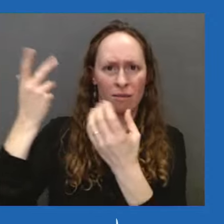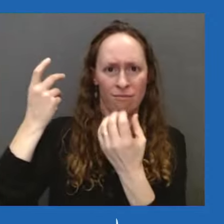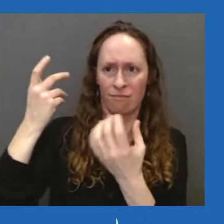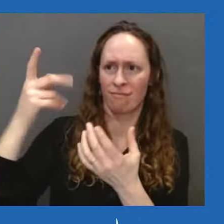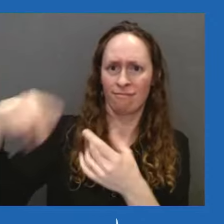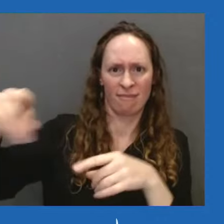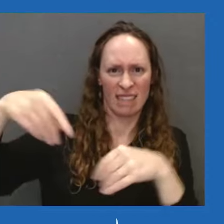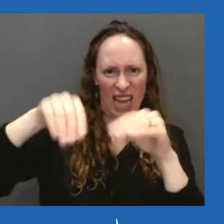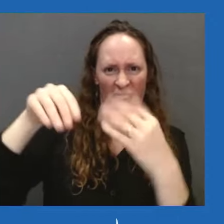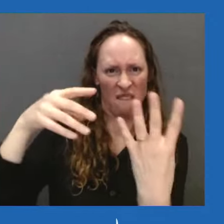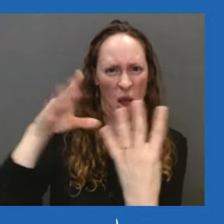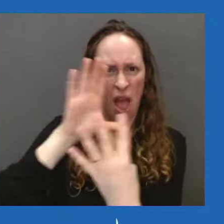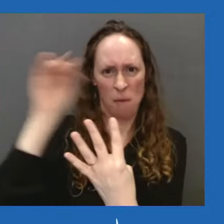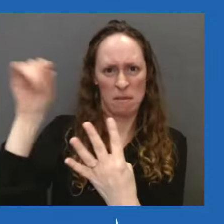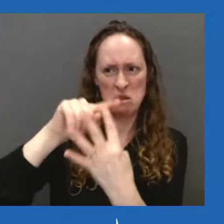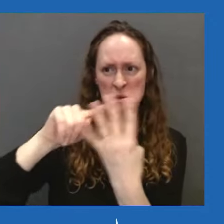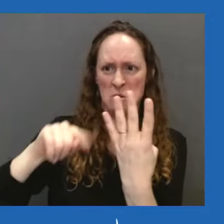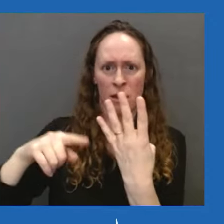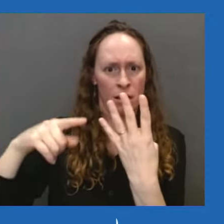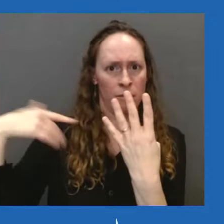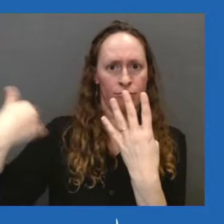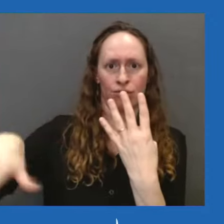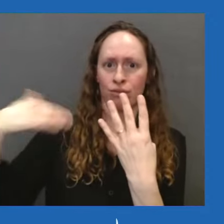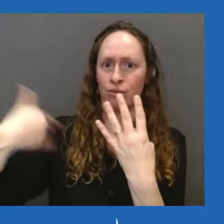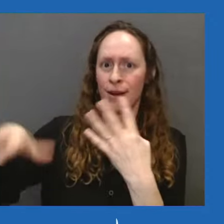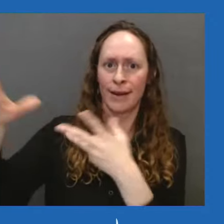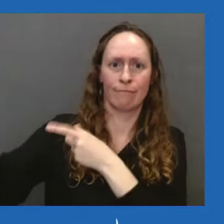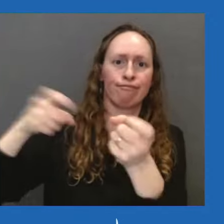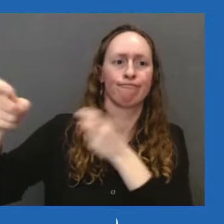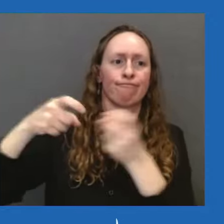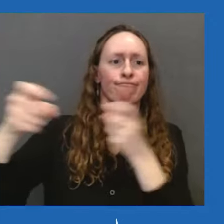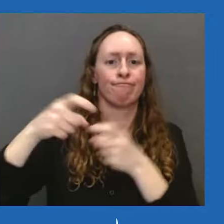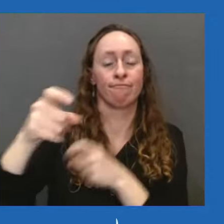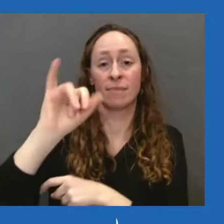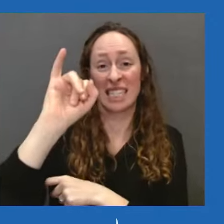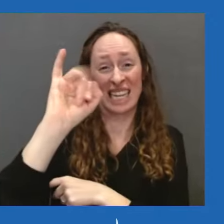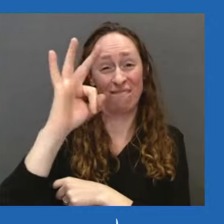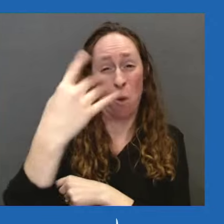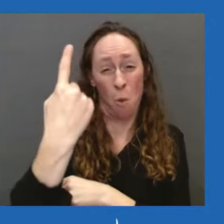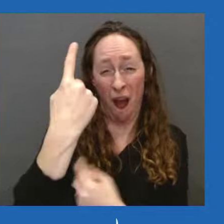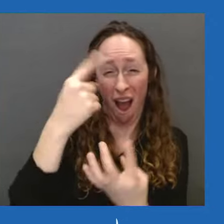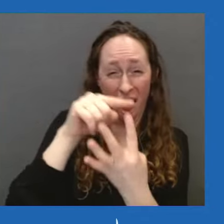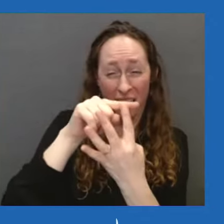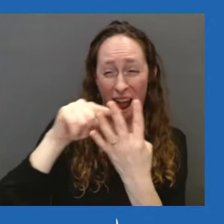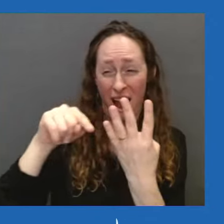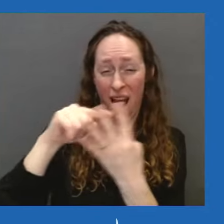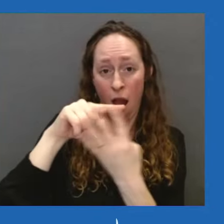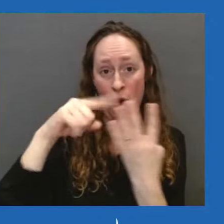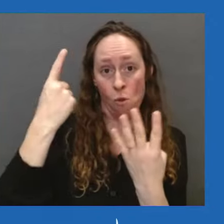it can have a massive impact on the supply chain disruptions, slowing production, and costs the farmers real big.